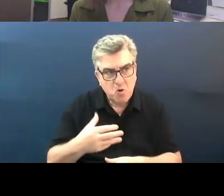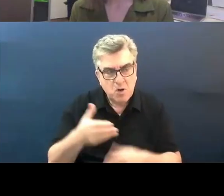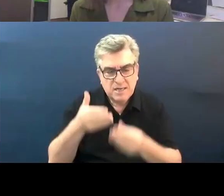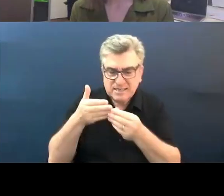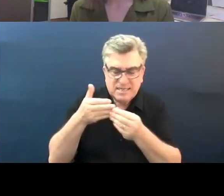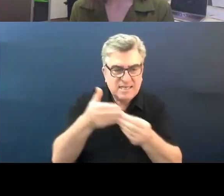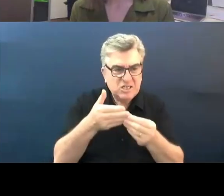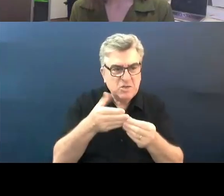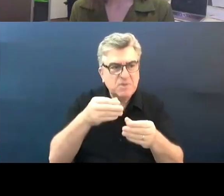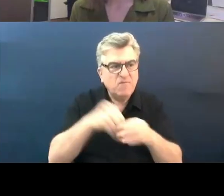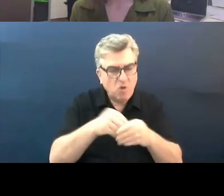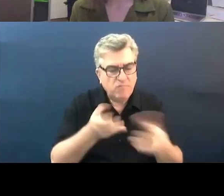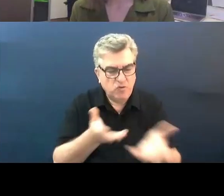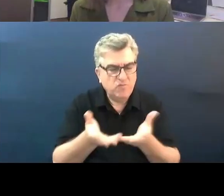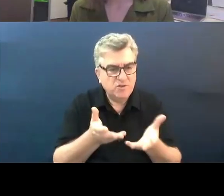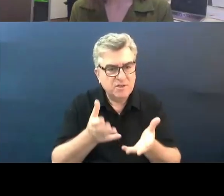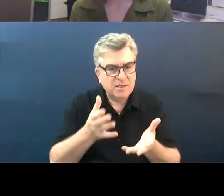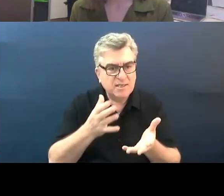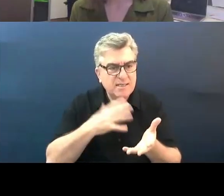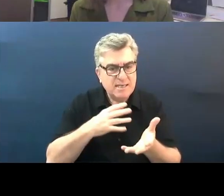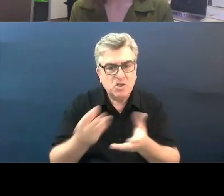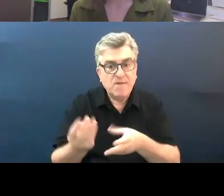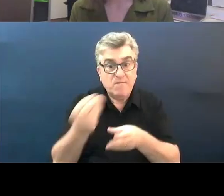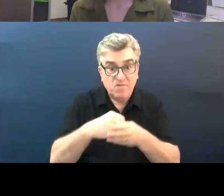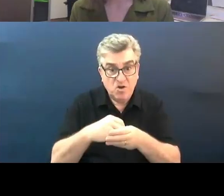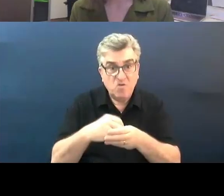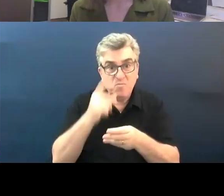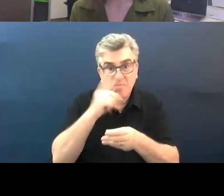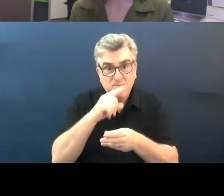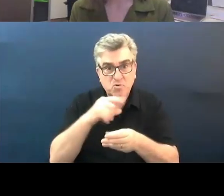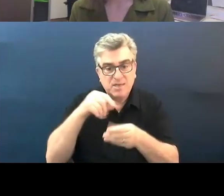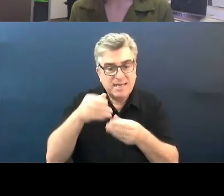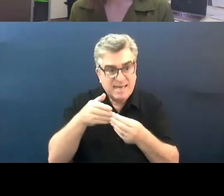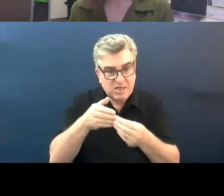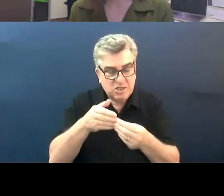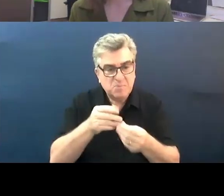and that needs to extend to involving people with intellectual disability and those who support them